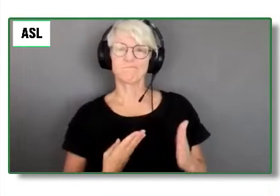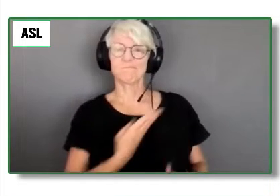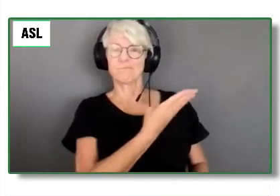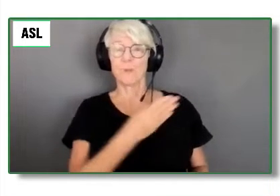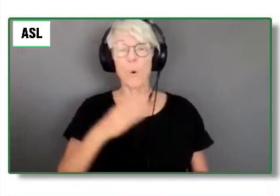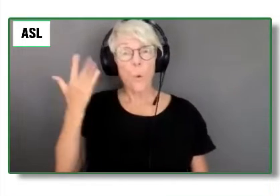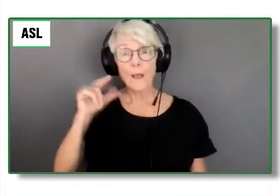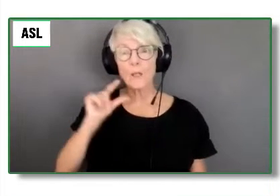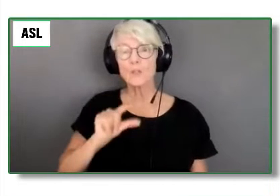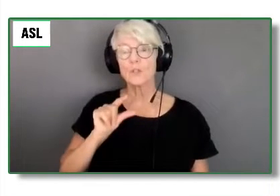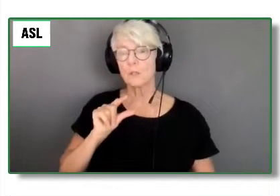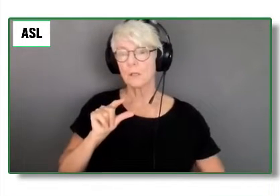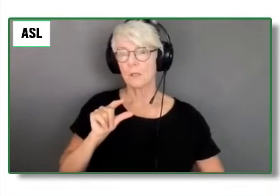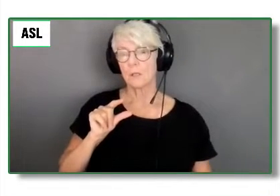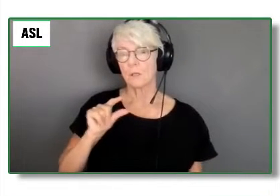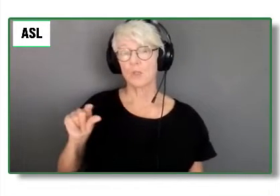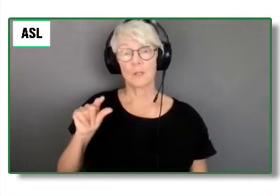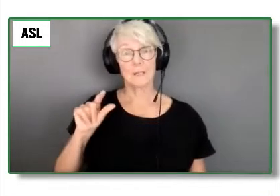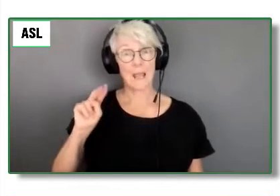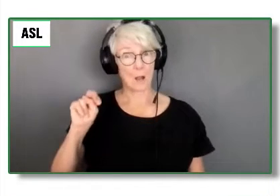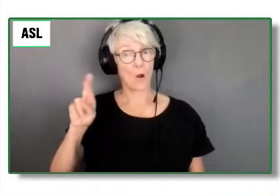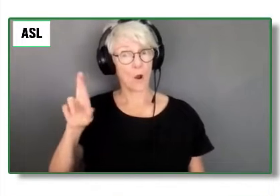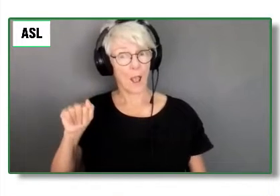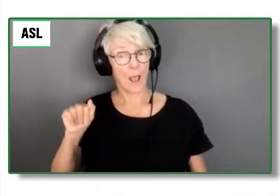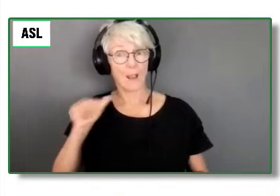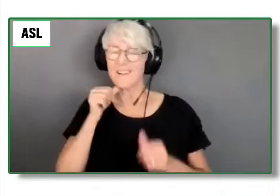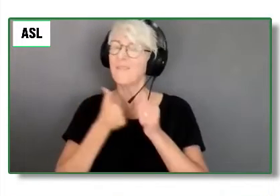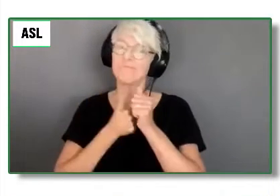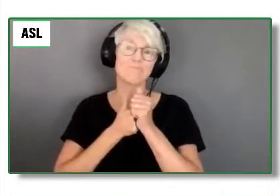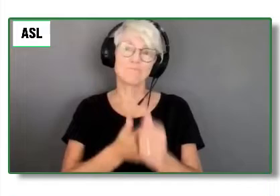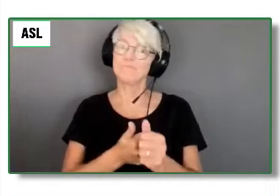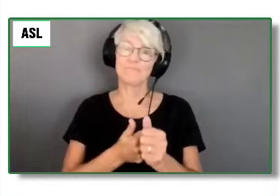was not in compliance and needed motivation to